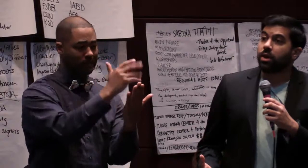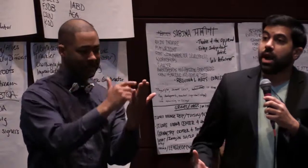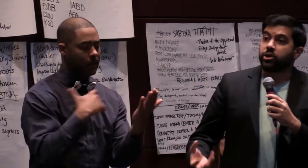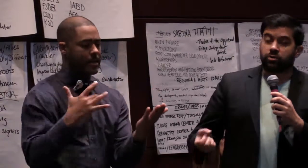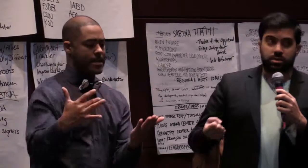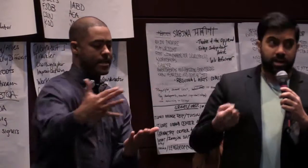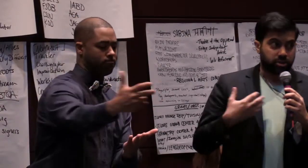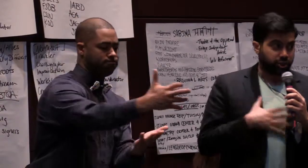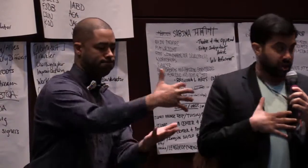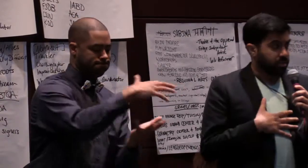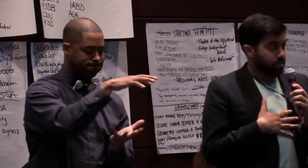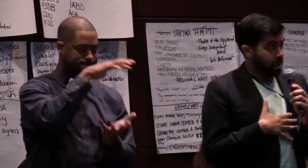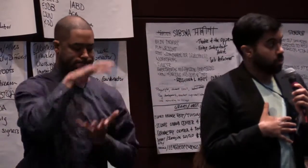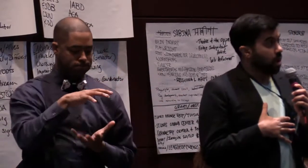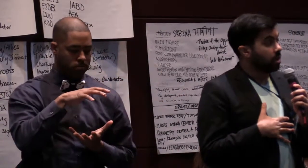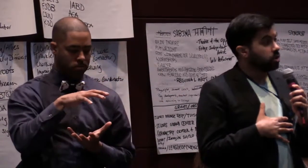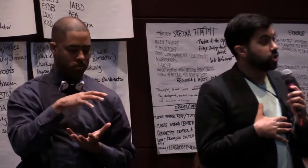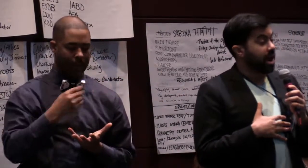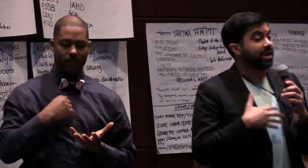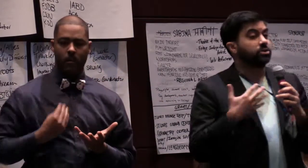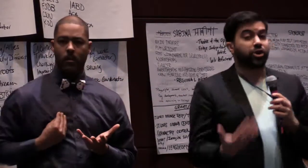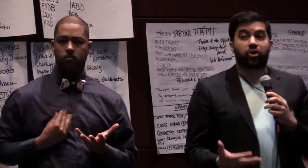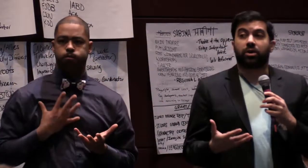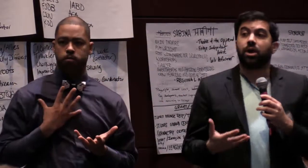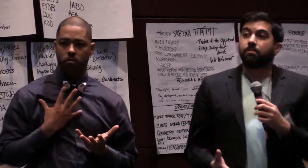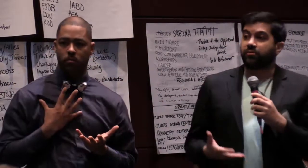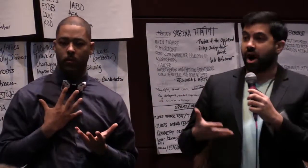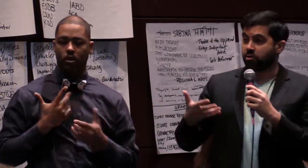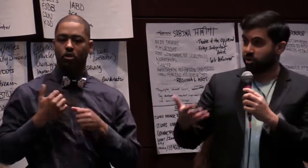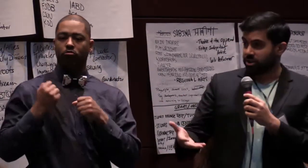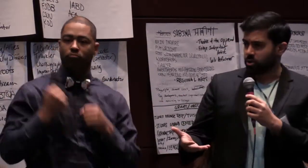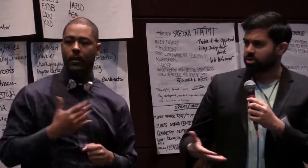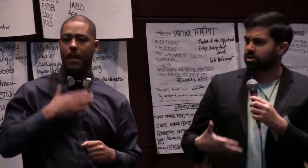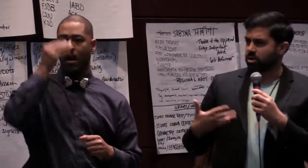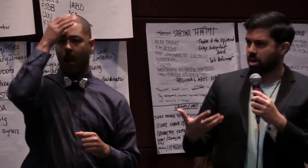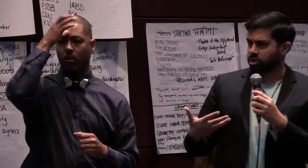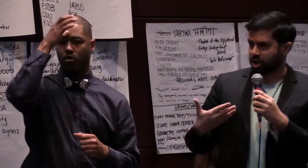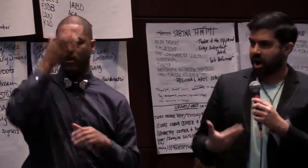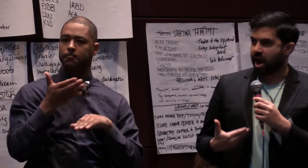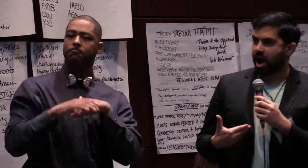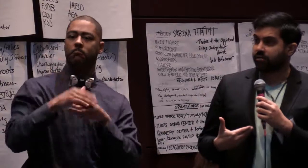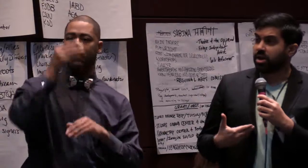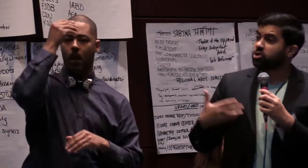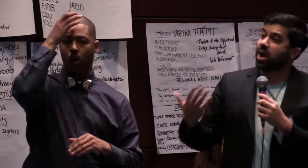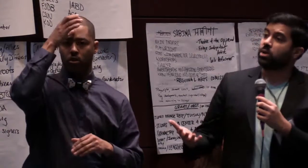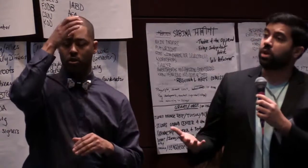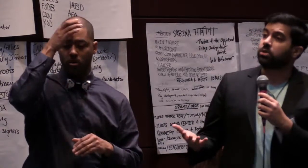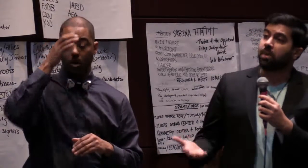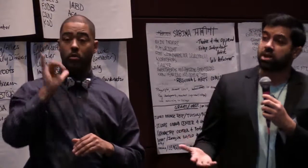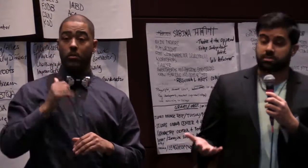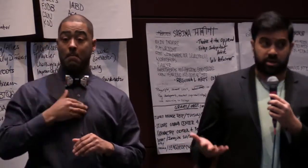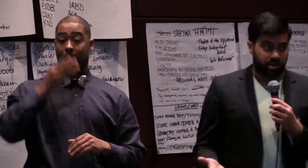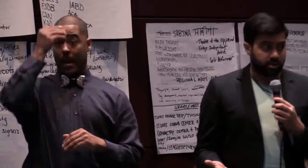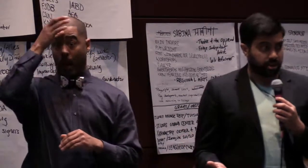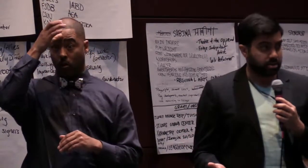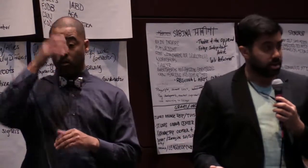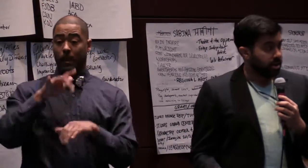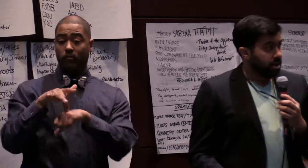and use that to strengthen my own knowledge and in turn provide resources and knowledge that I have to anyone who possibly needs it.